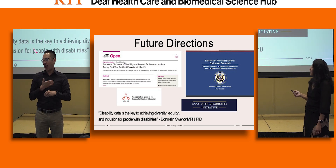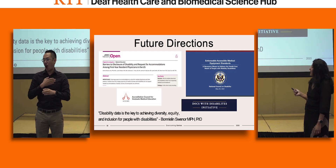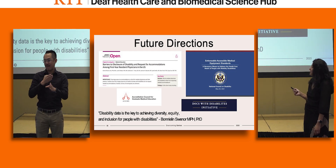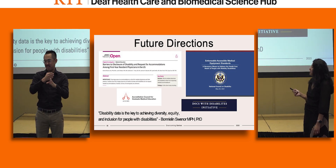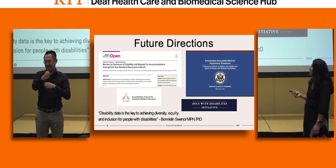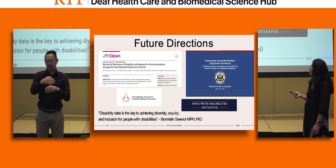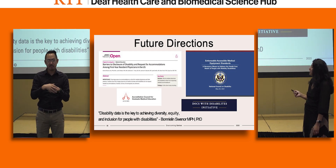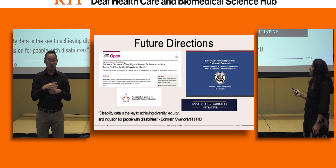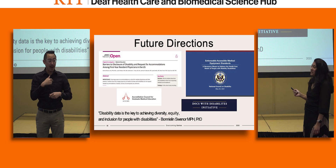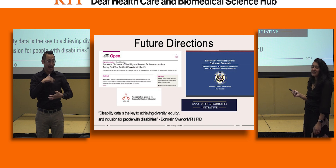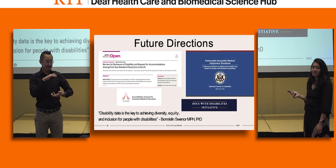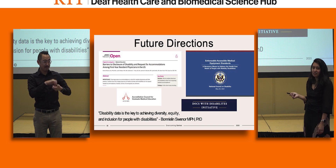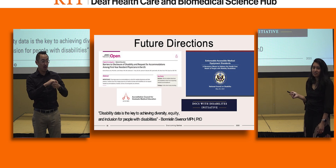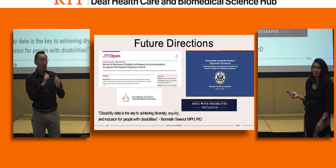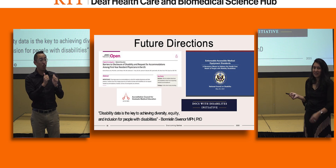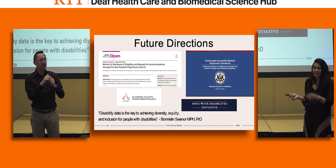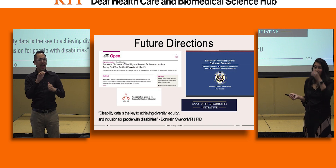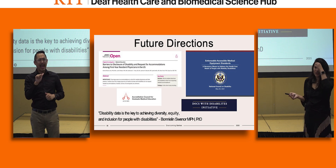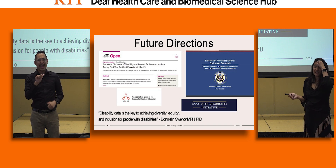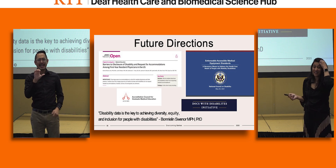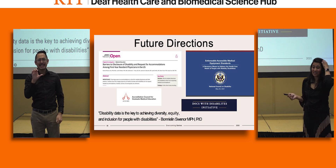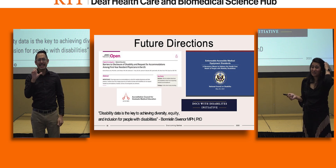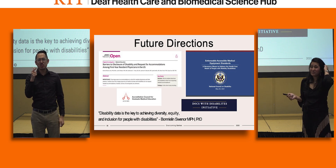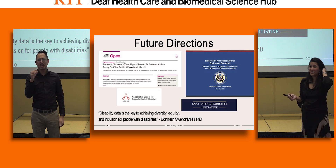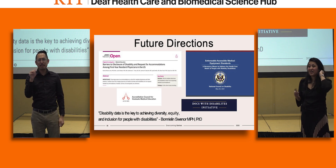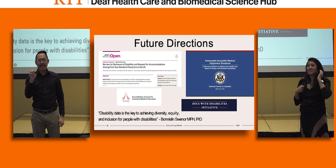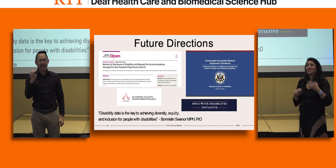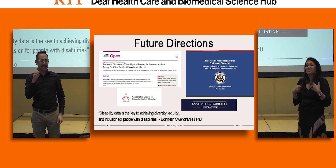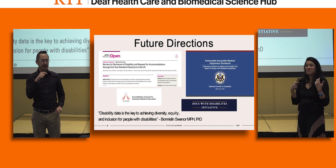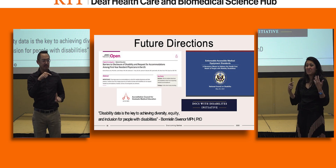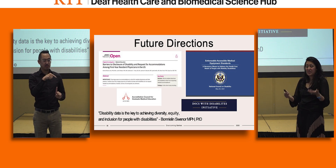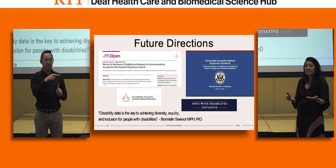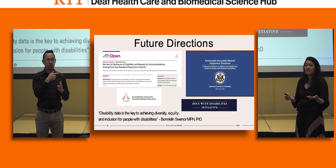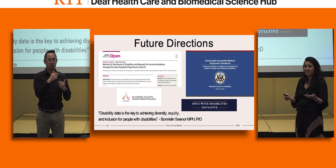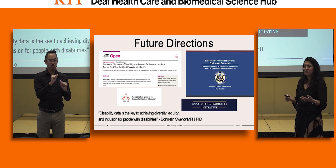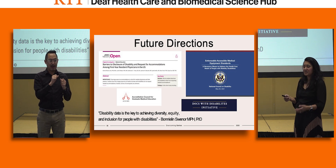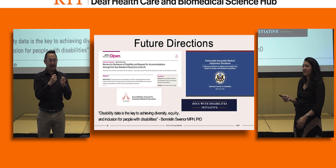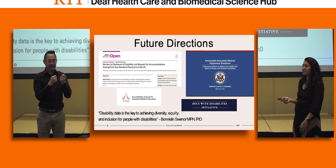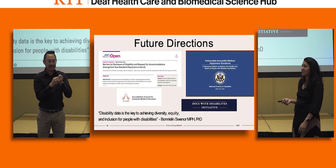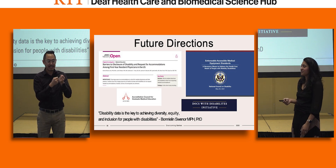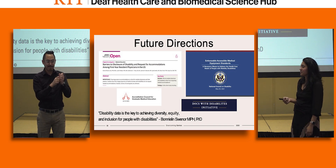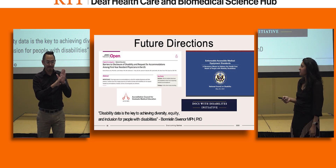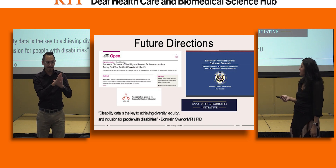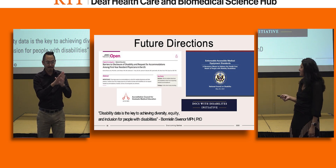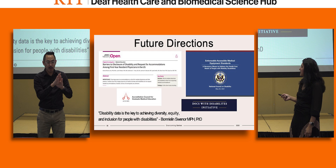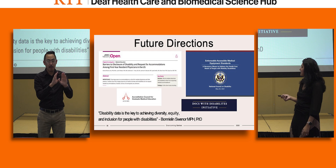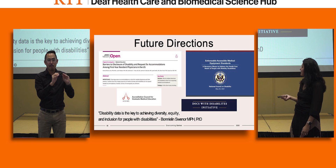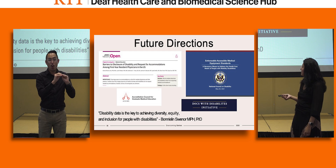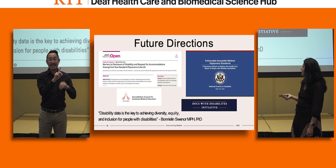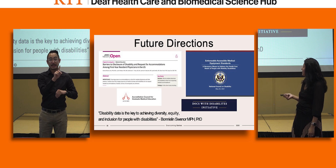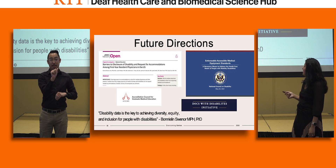I think partnering with ACGME to try to get them to actually make disability education be a mandate